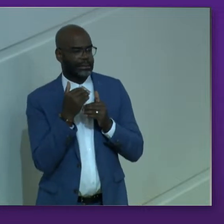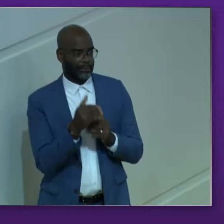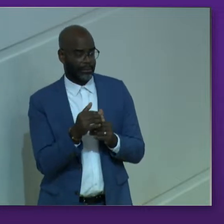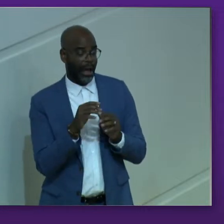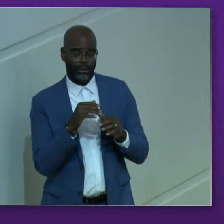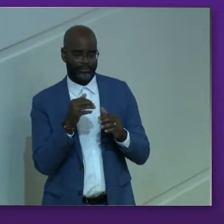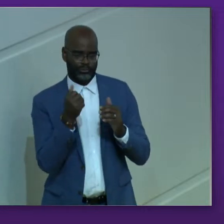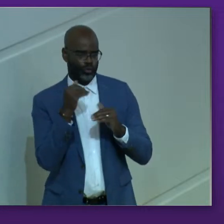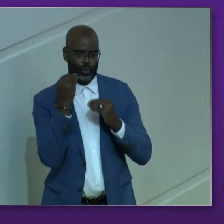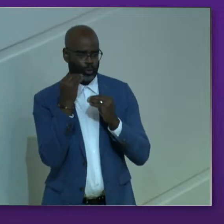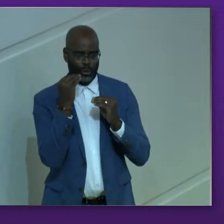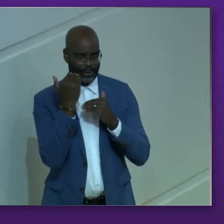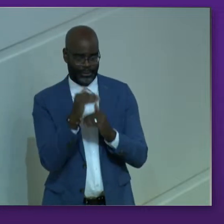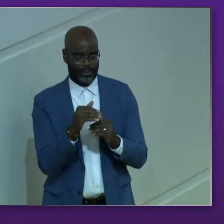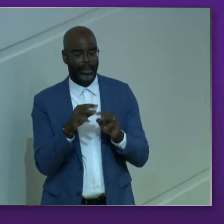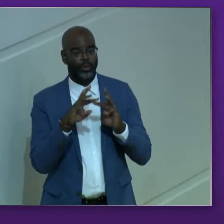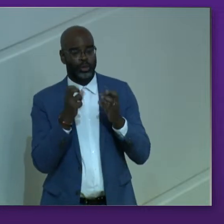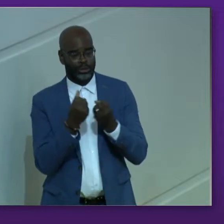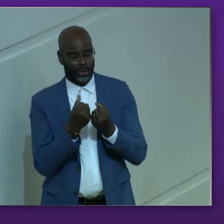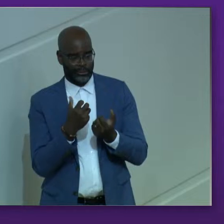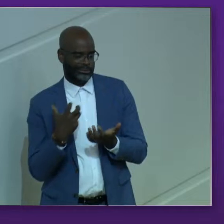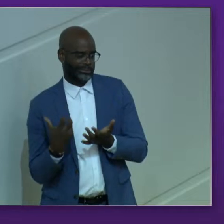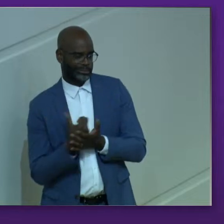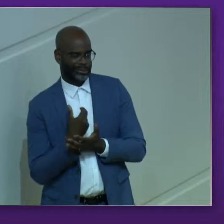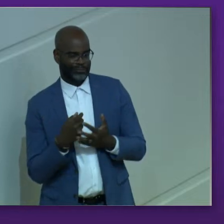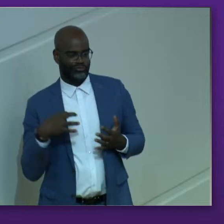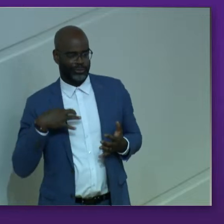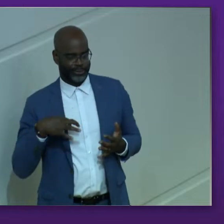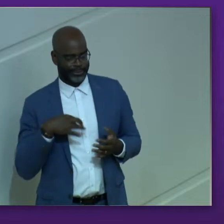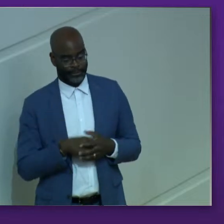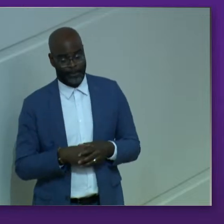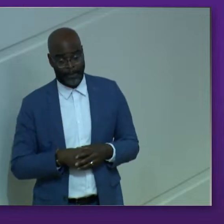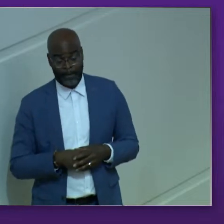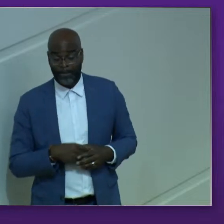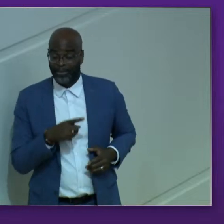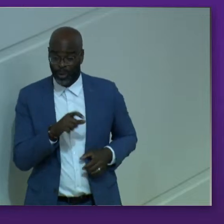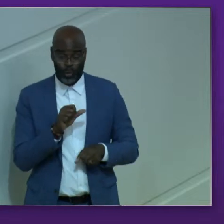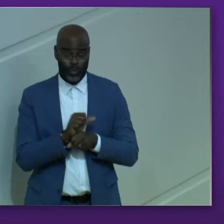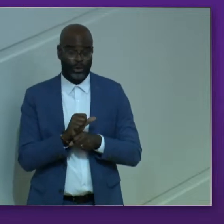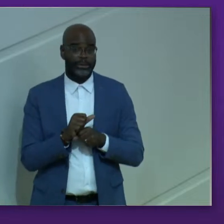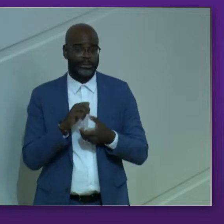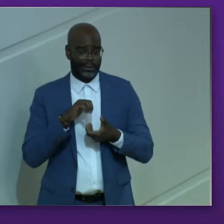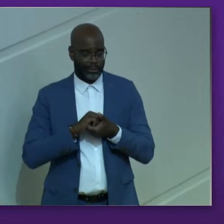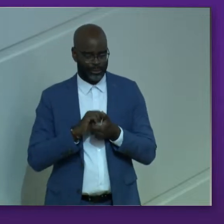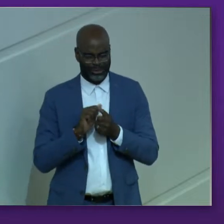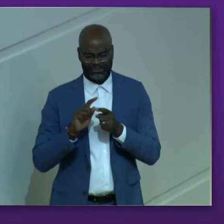THE COLLEGE STUDENT DEVELOP PROGRAMS TO DRIVE MEANINGFUL CHANGE SUCH AS THE JOURNEY